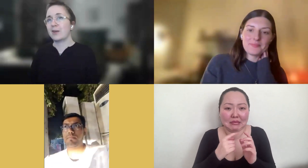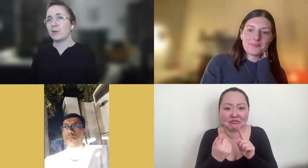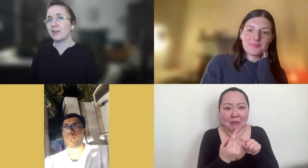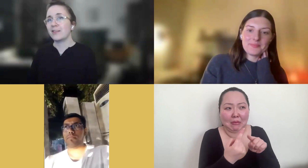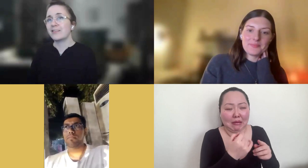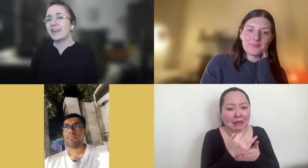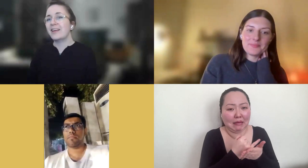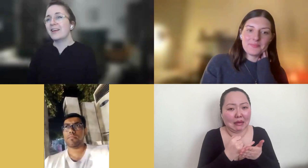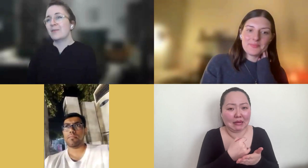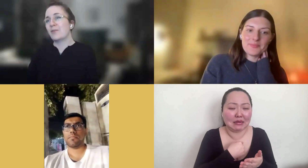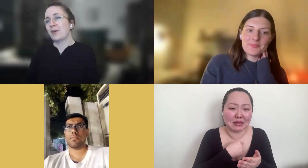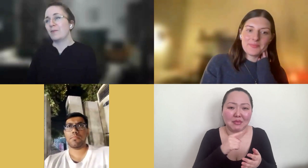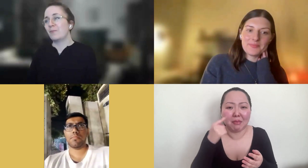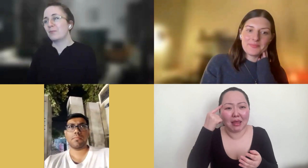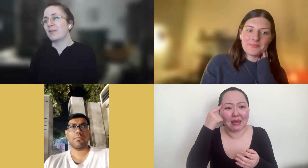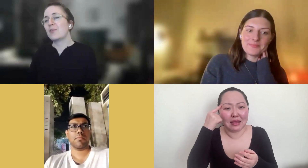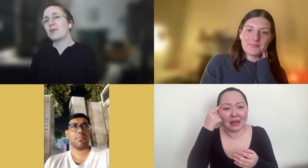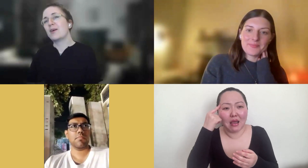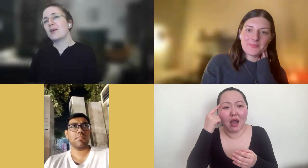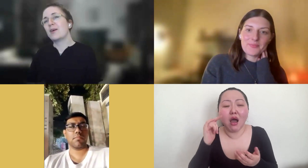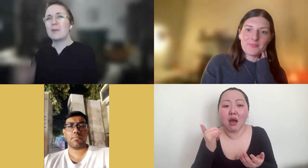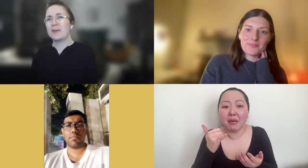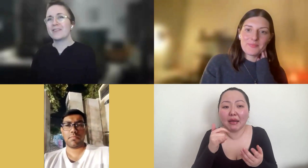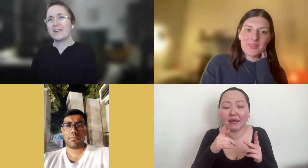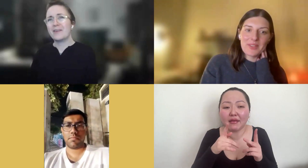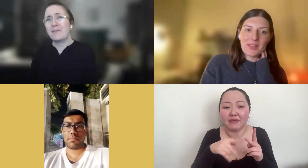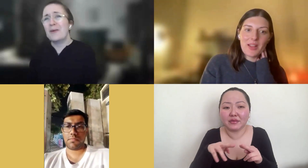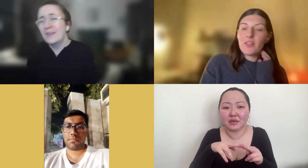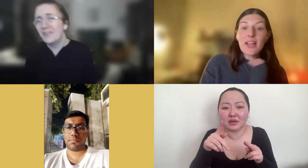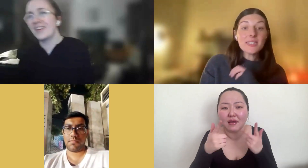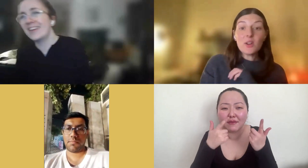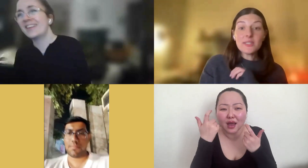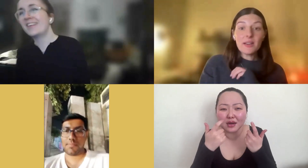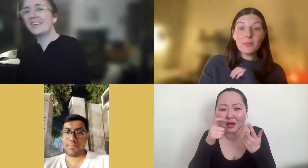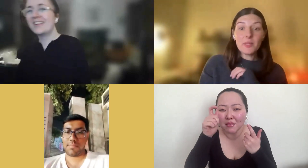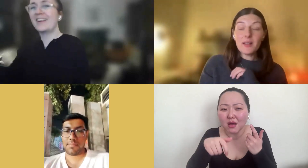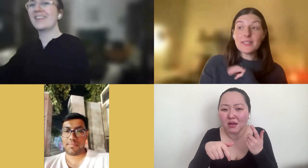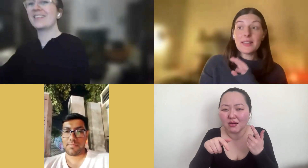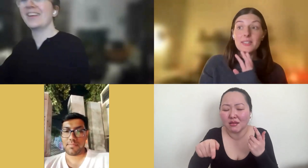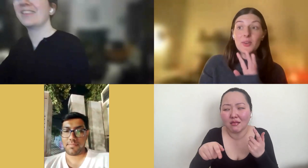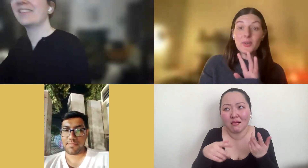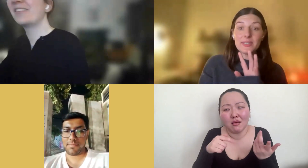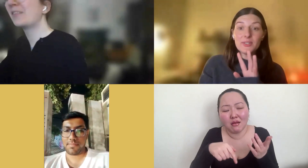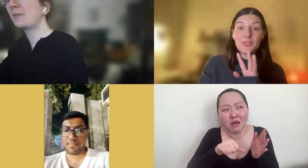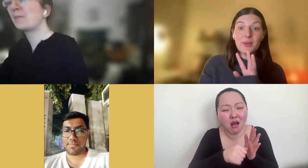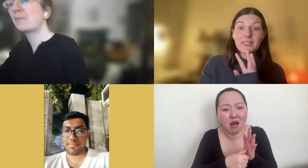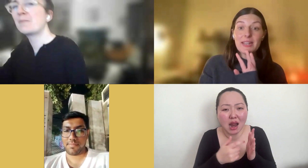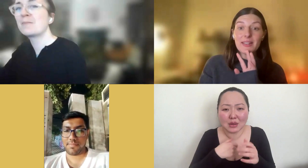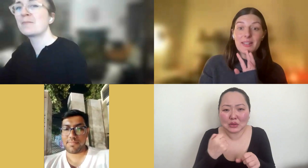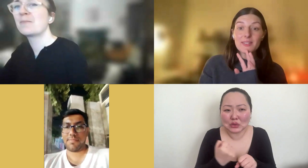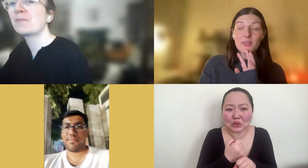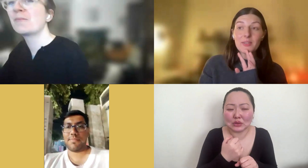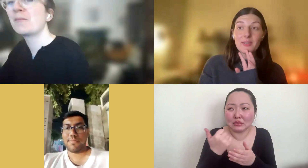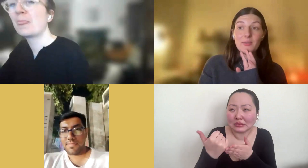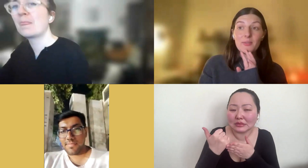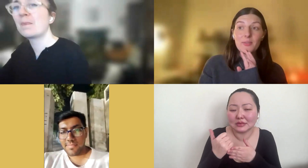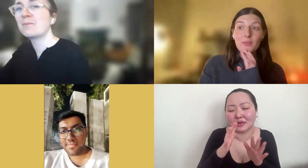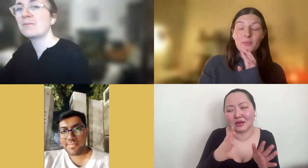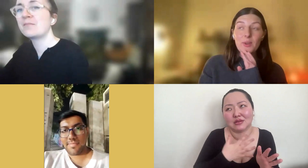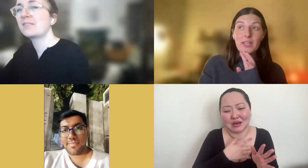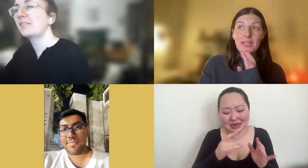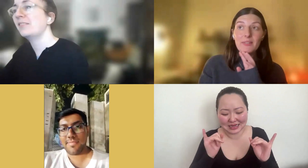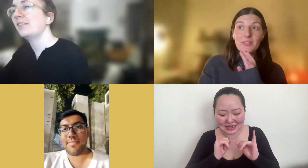how do I do this? . It is a terrible answer. It is not, it is honest and true and you have